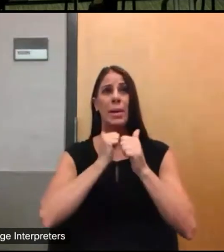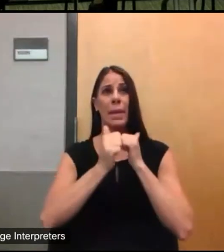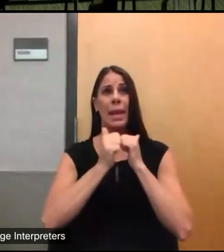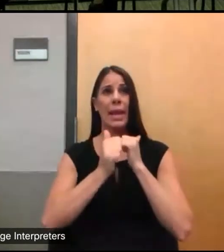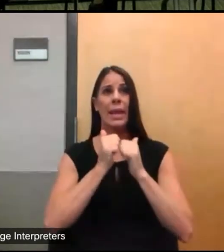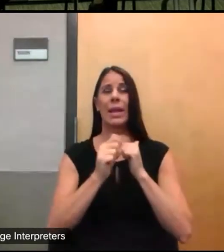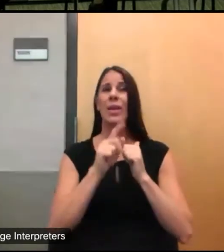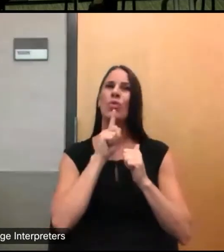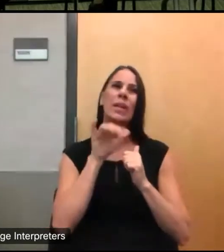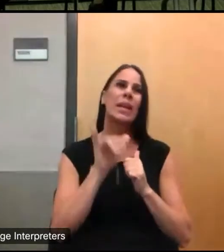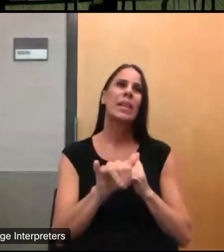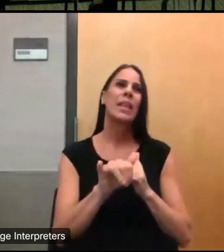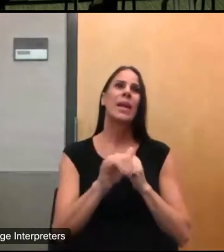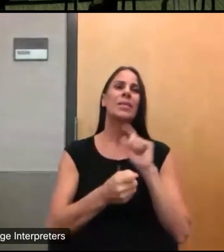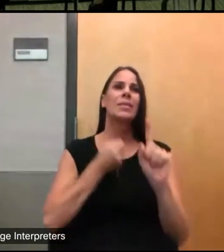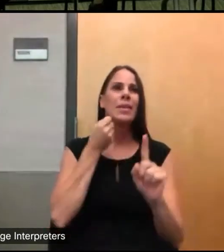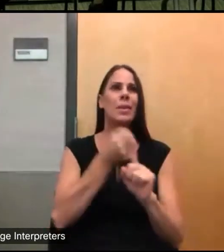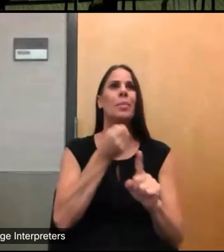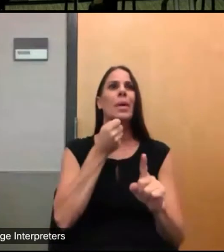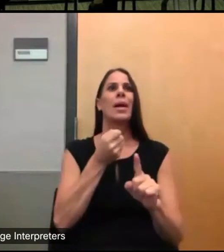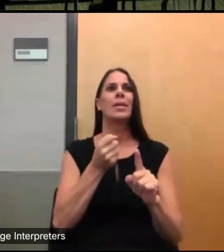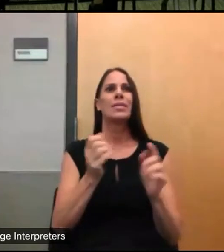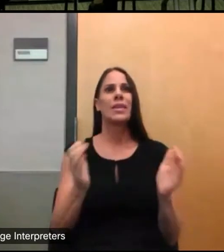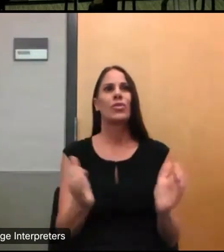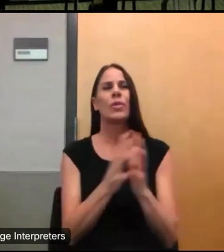of the conversation down down to local markets throughout the country.